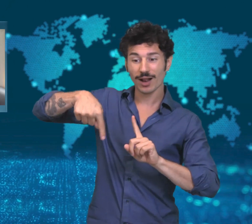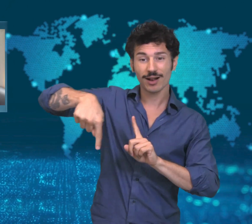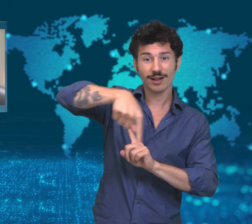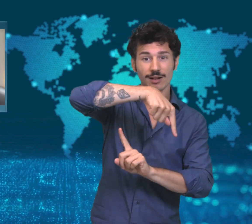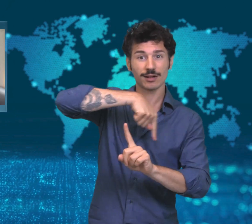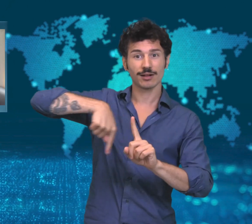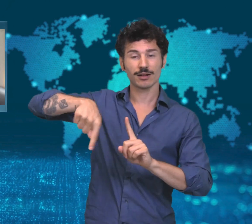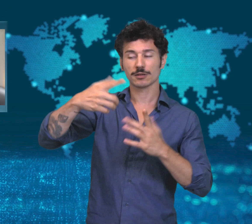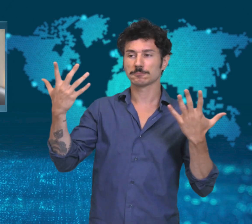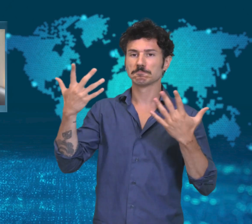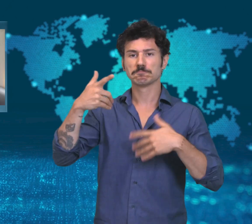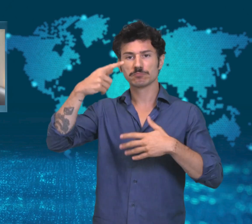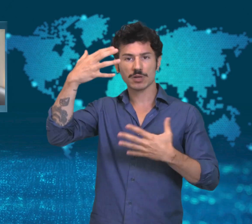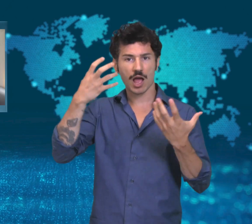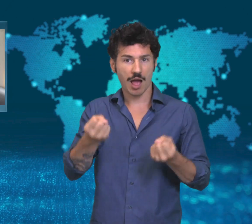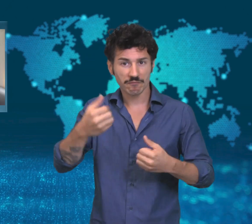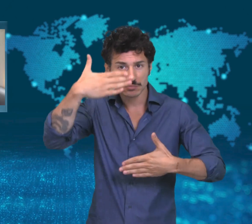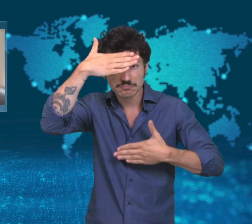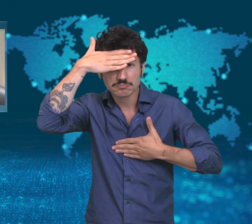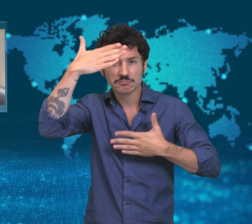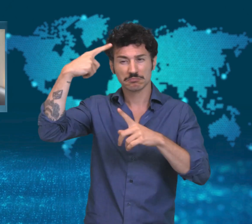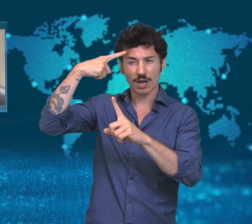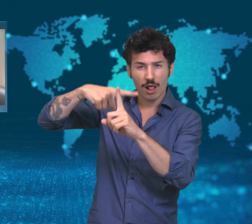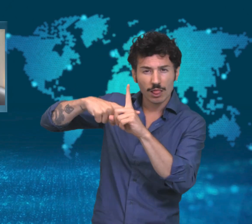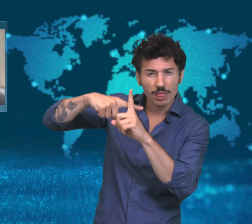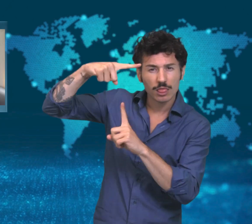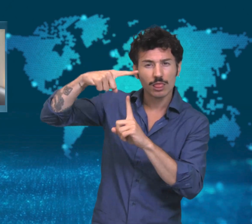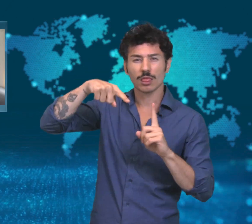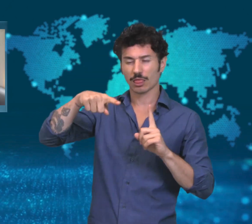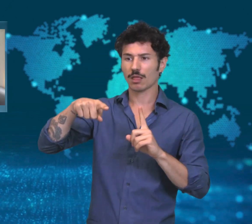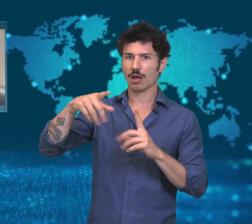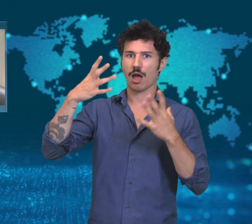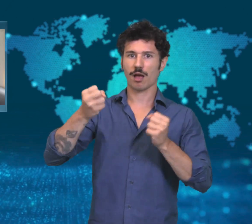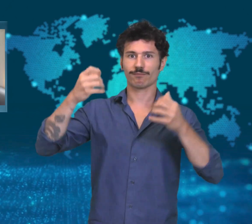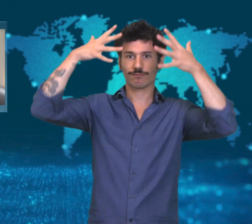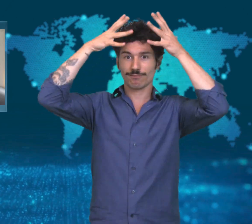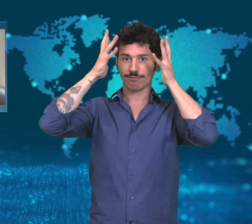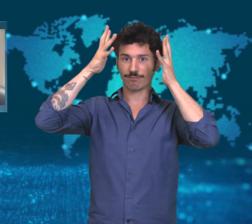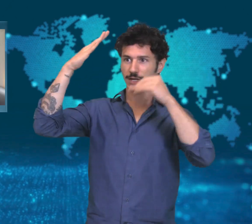and facial-recognition technology shows the person’s name